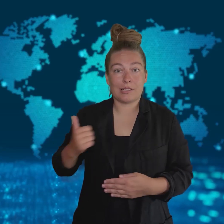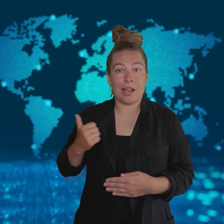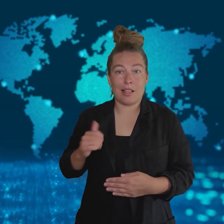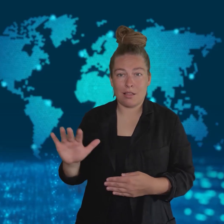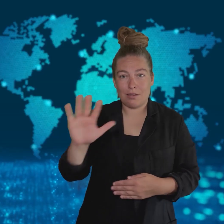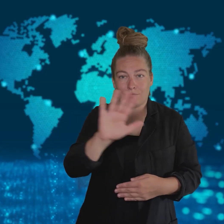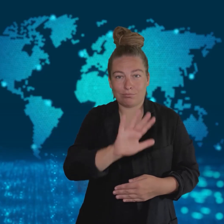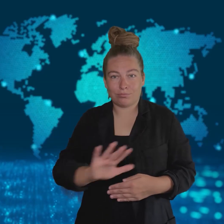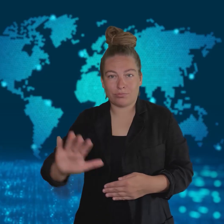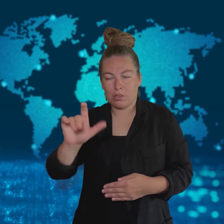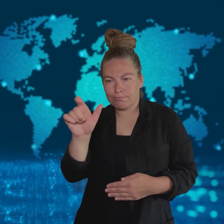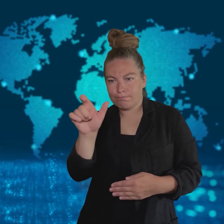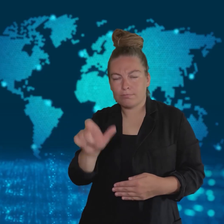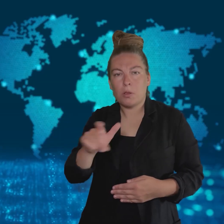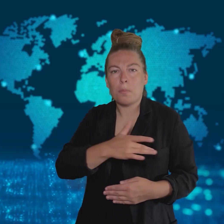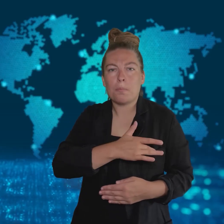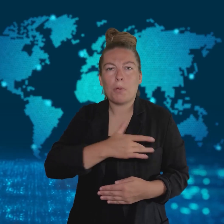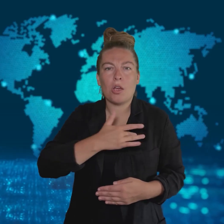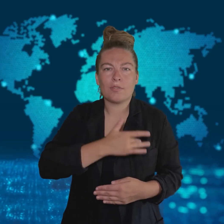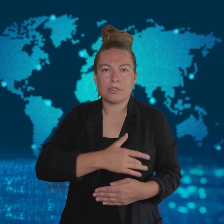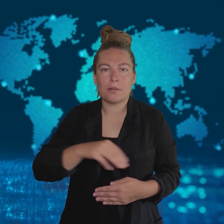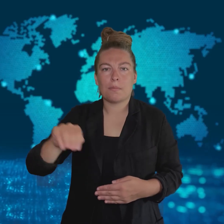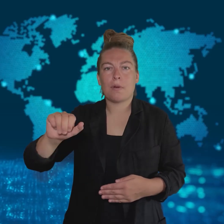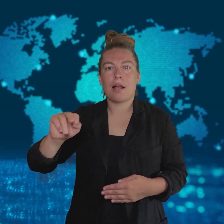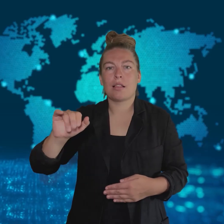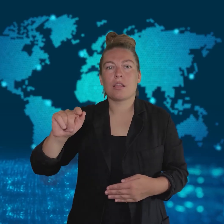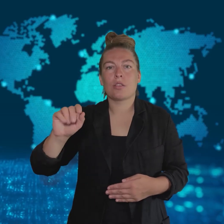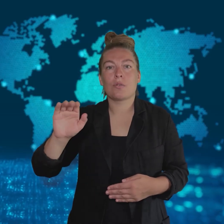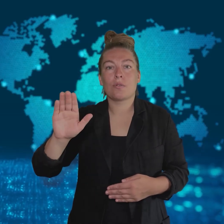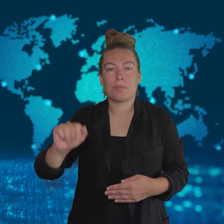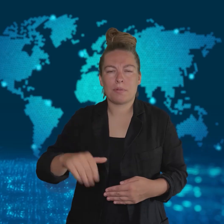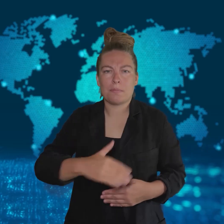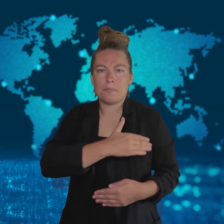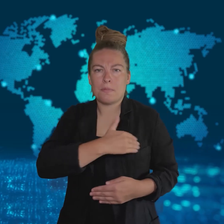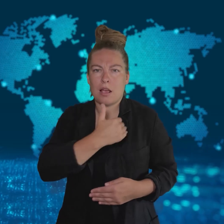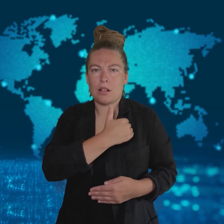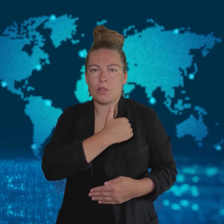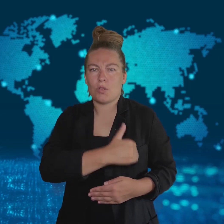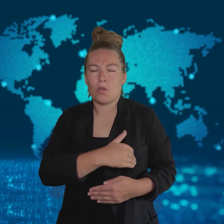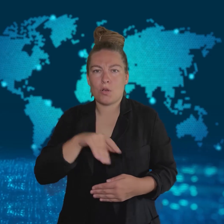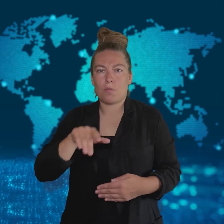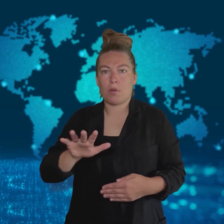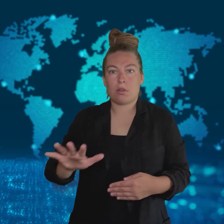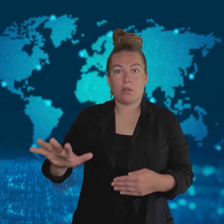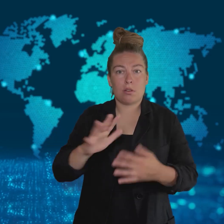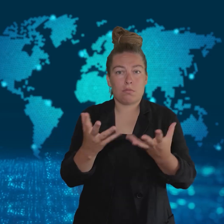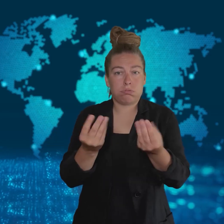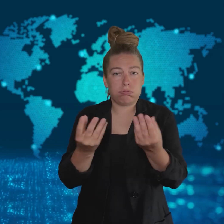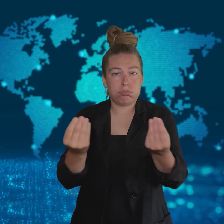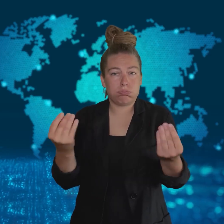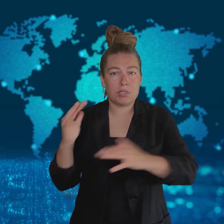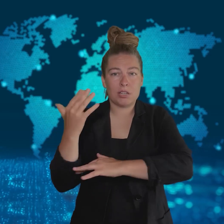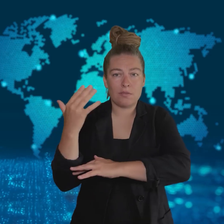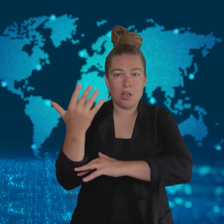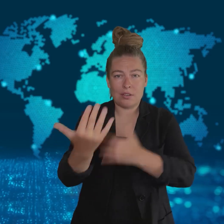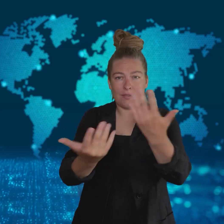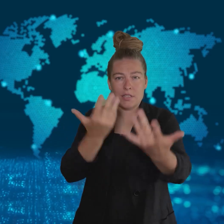The Manitoba wildfires forced 17,000 people to flee.